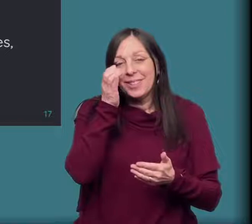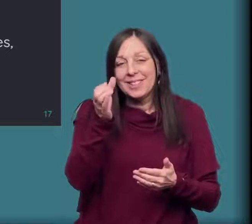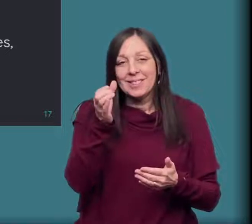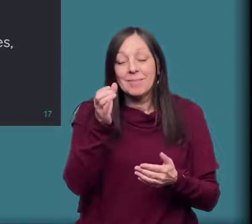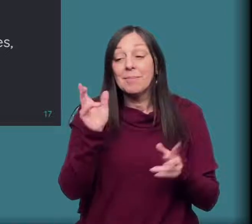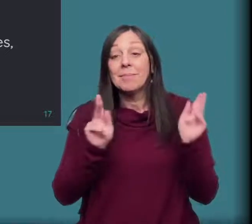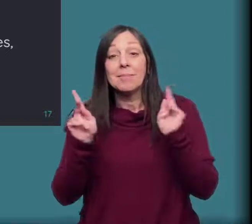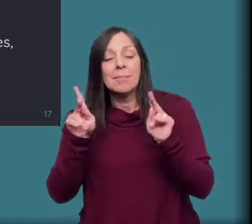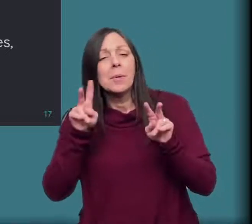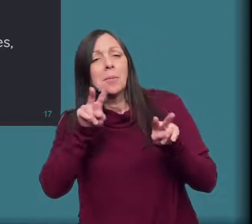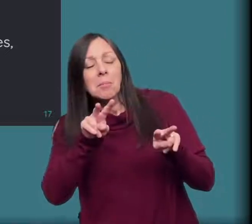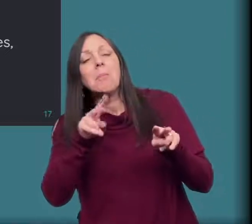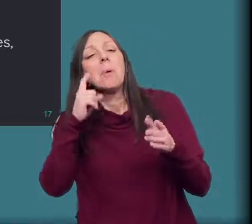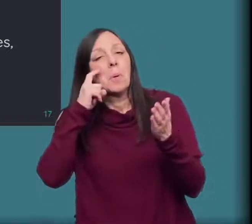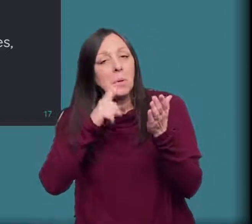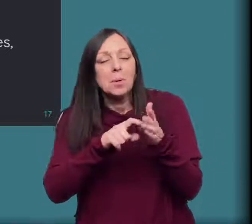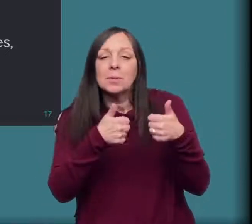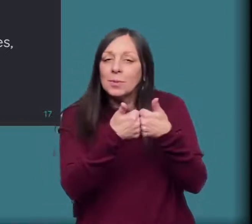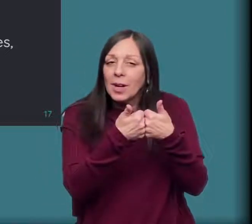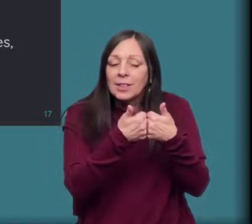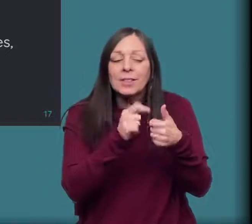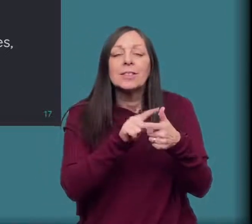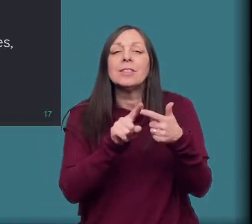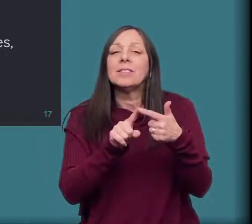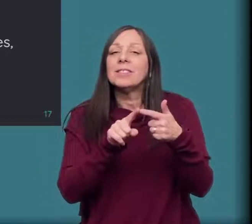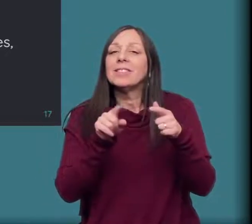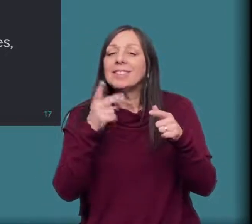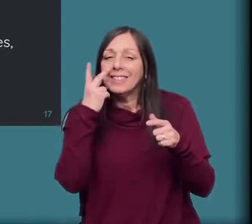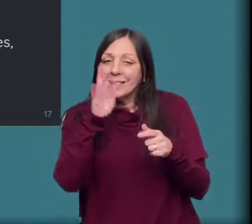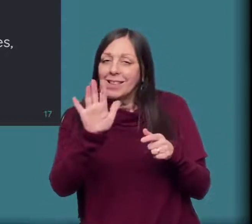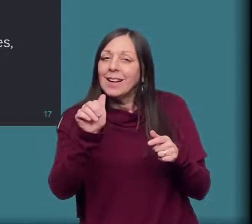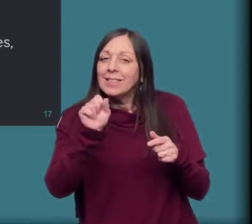when interacting with or viewing novel SL centric UI design noted several possibilities